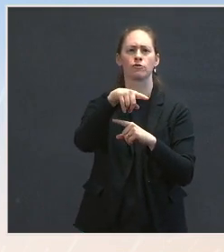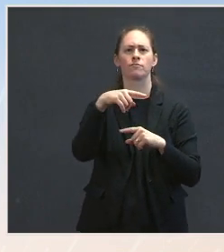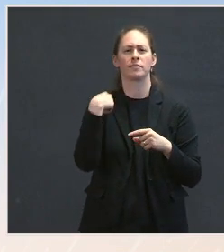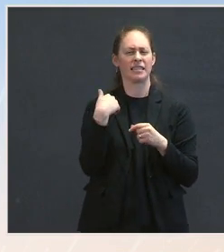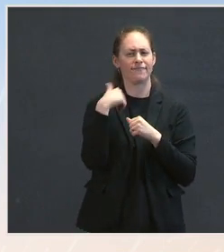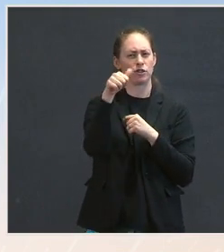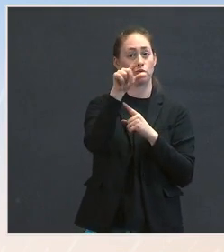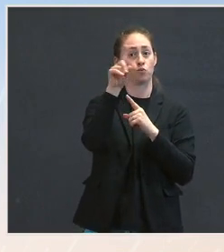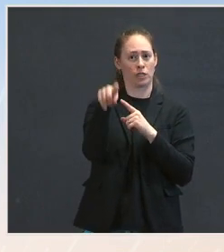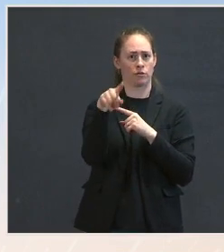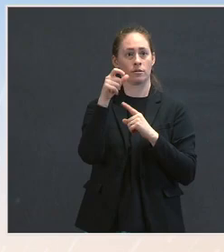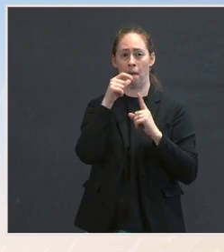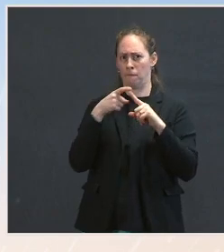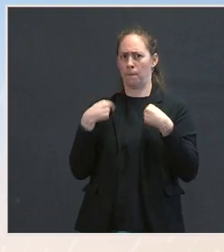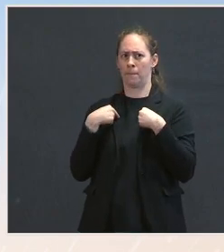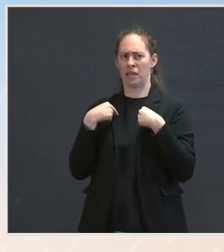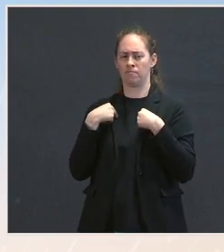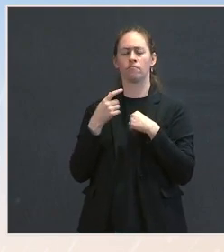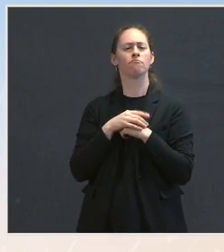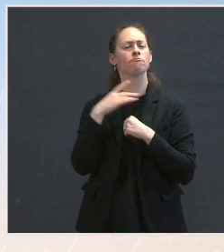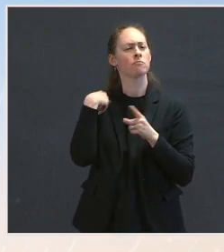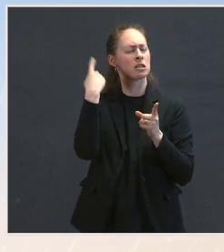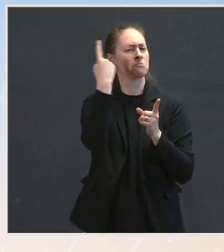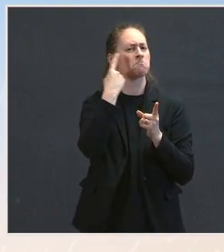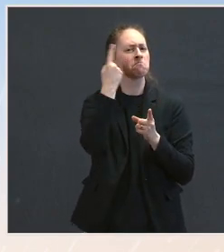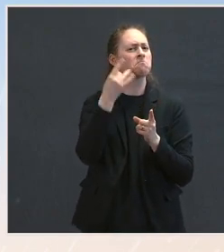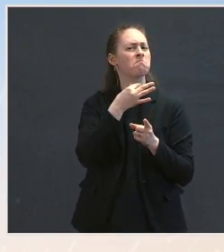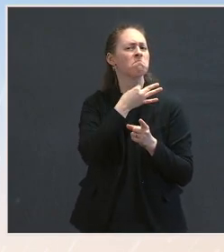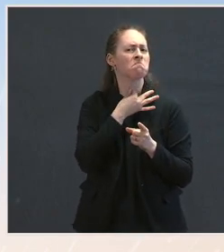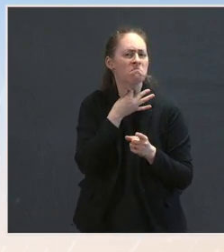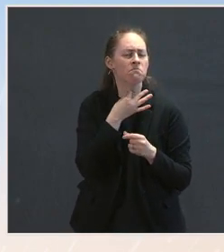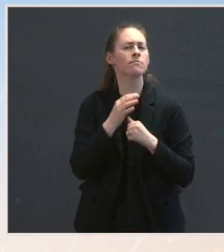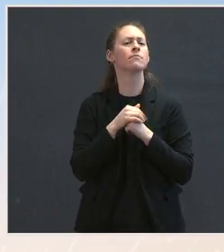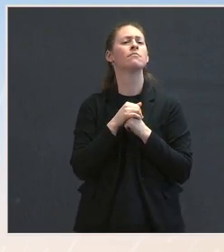When you do make the declassify the report on Saudis,